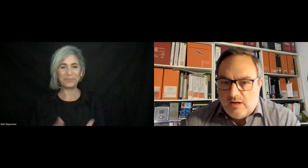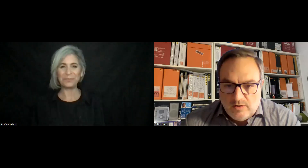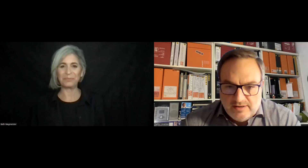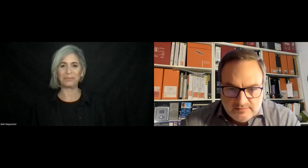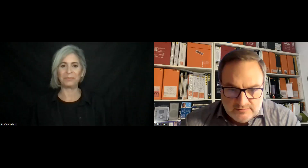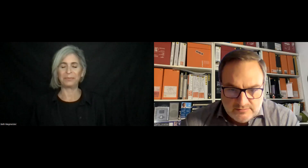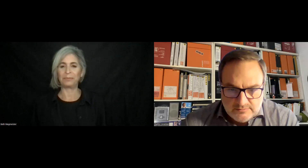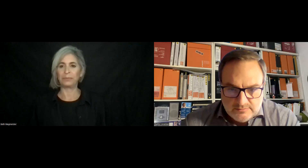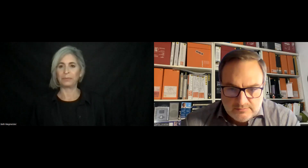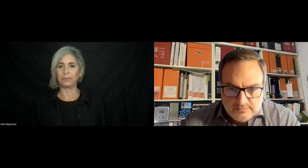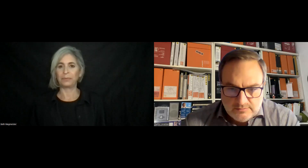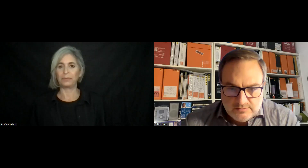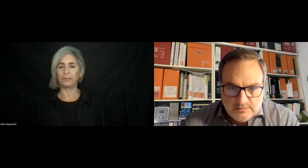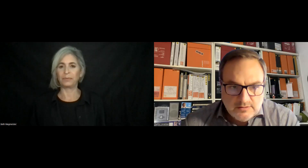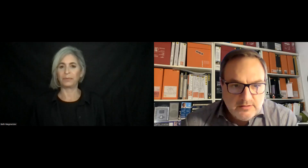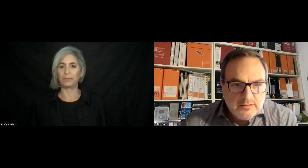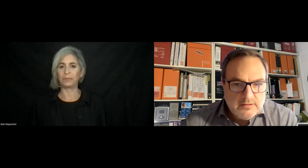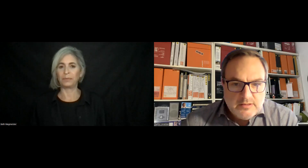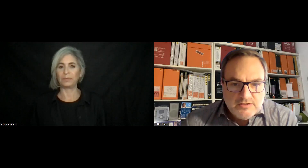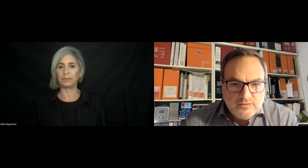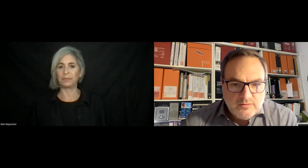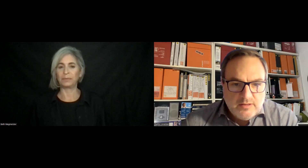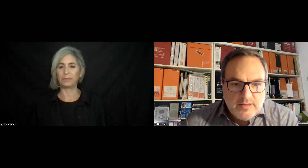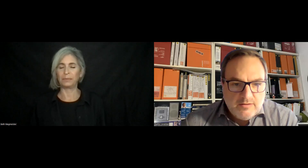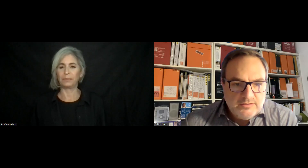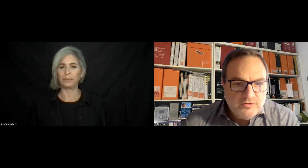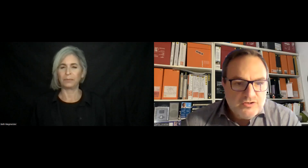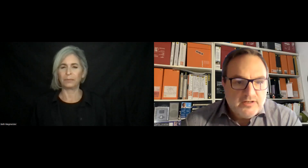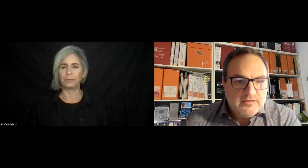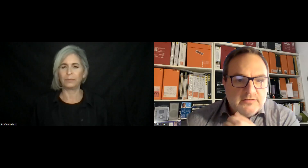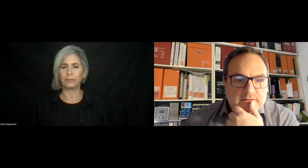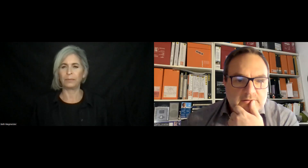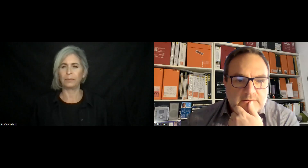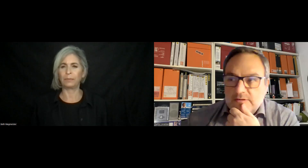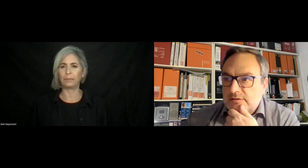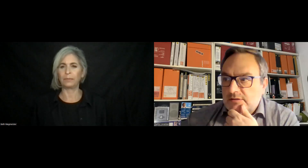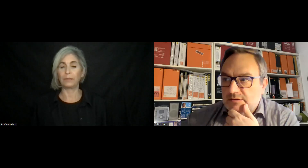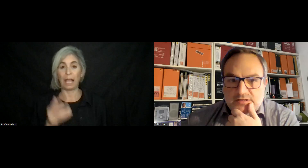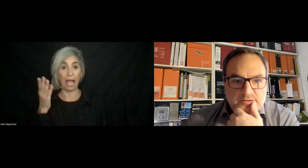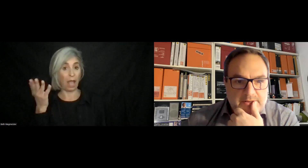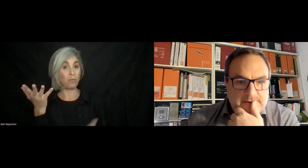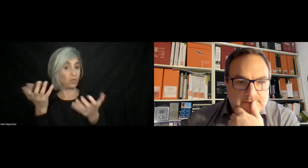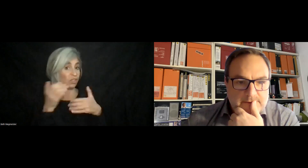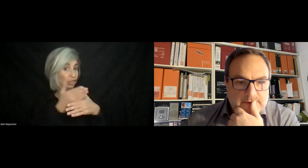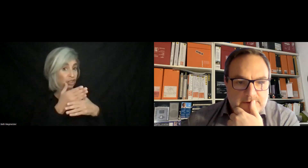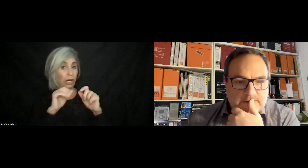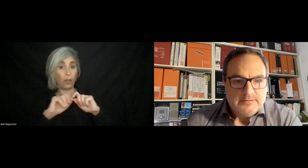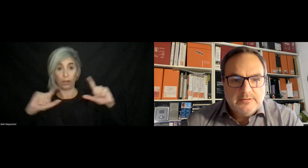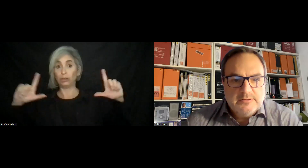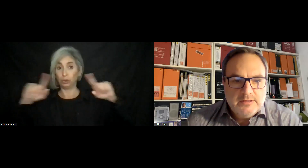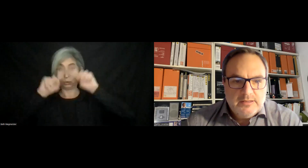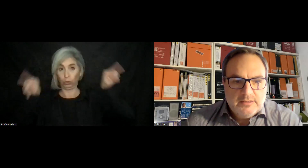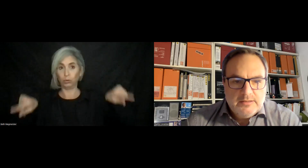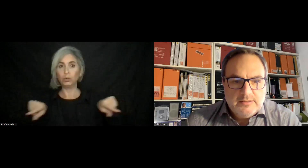I will share the screen.